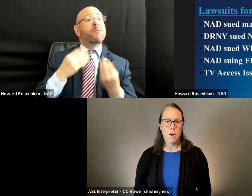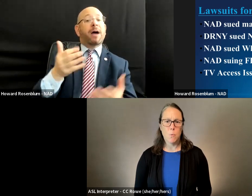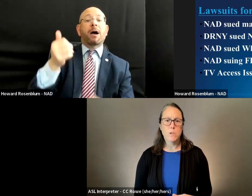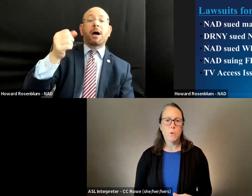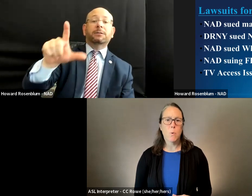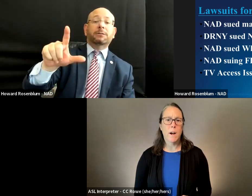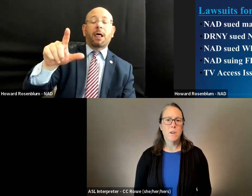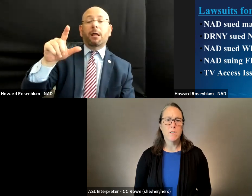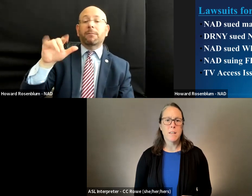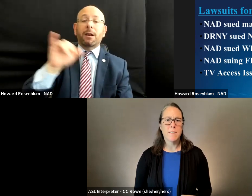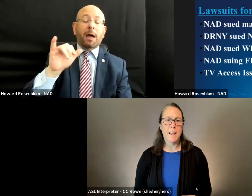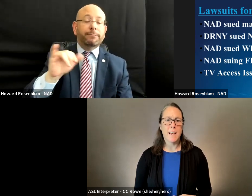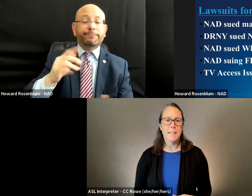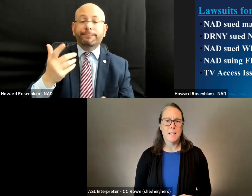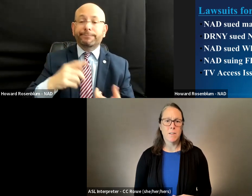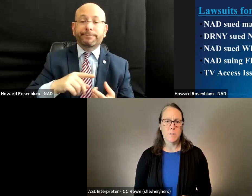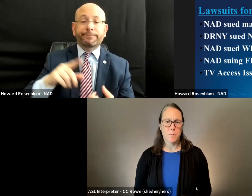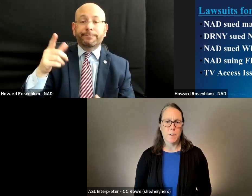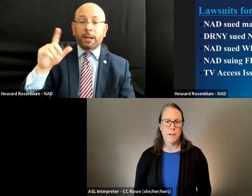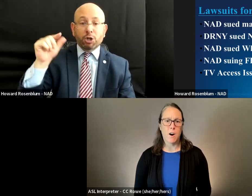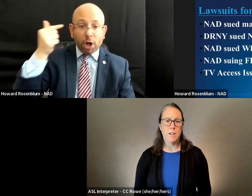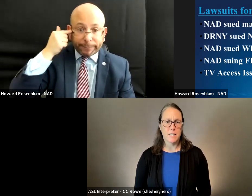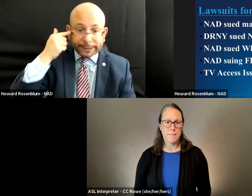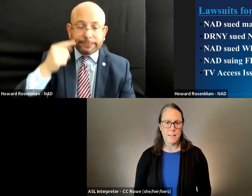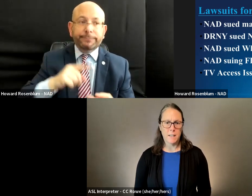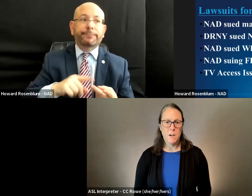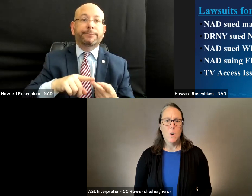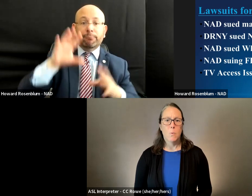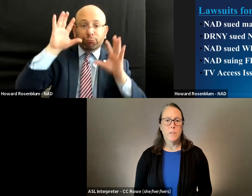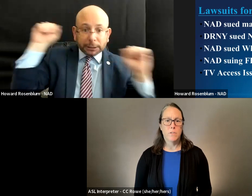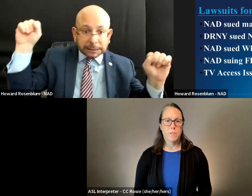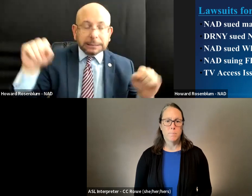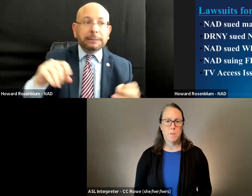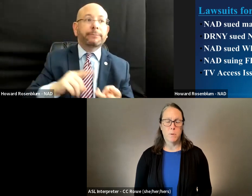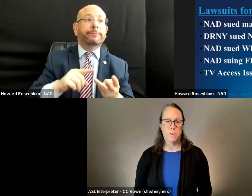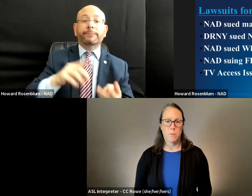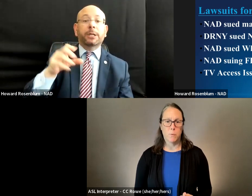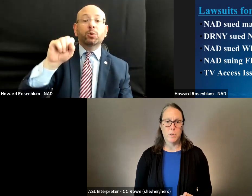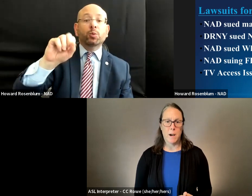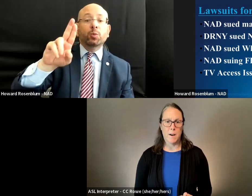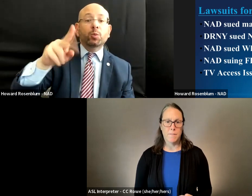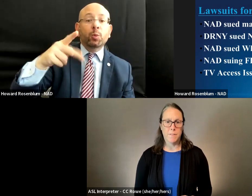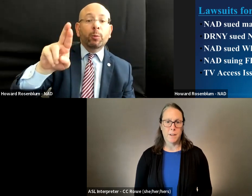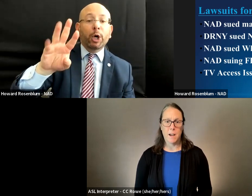TV access and this goes back to policy and needing to pass a new law